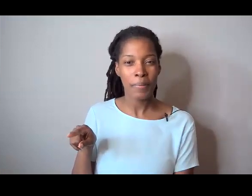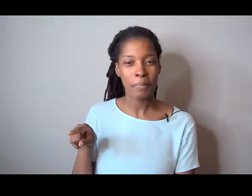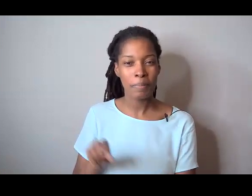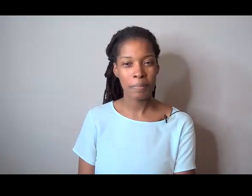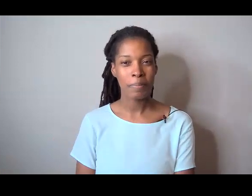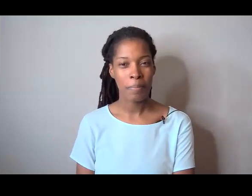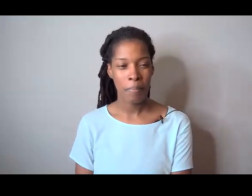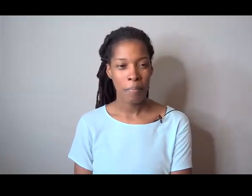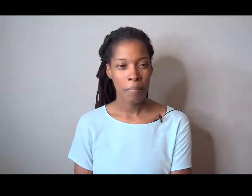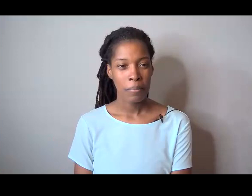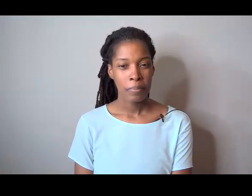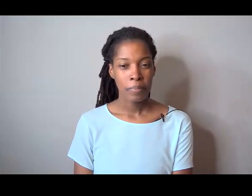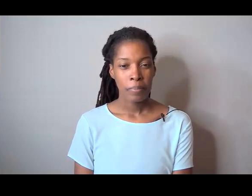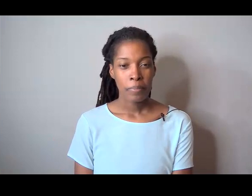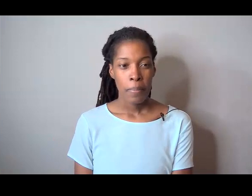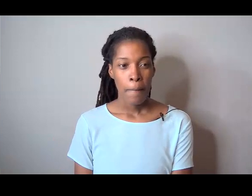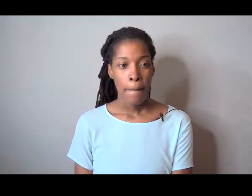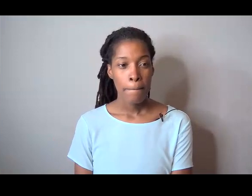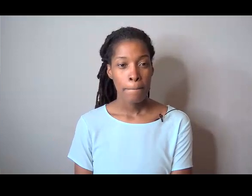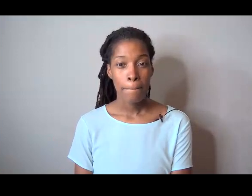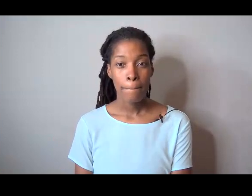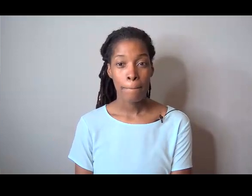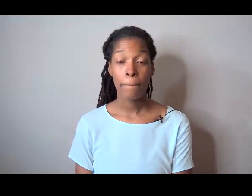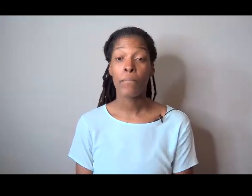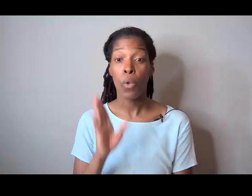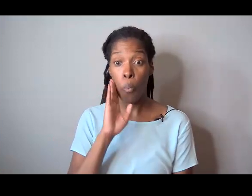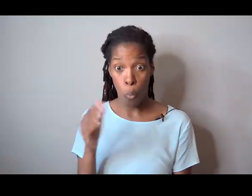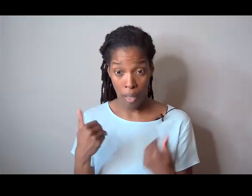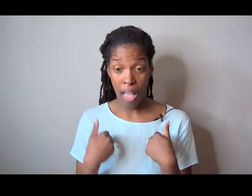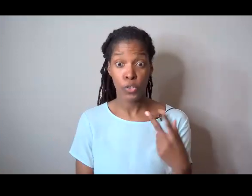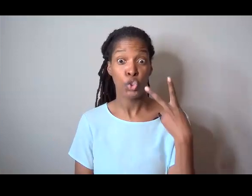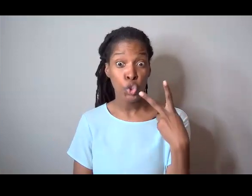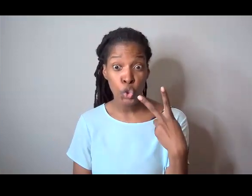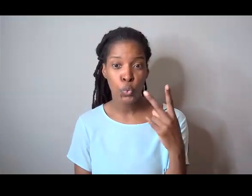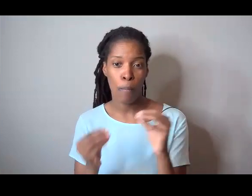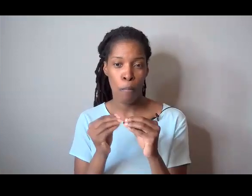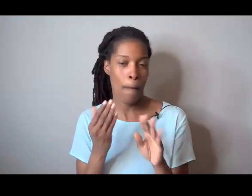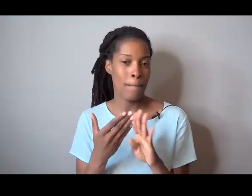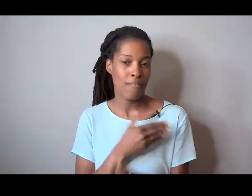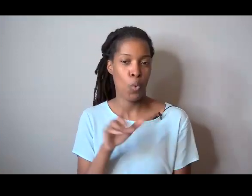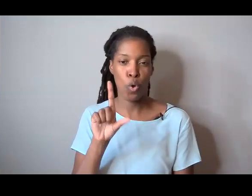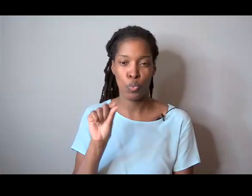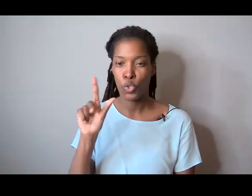Now, we're doing two more webinars before the end of the year that are on benefits and